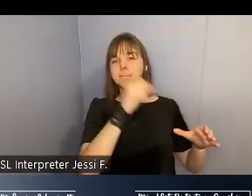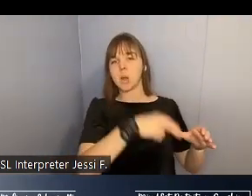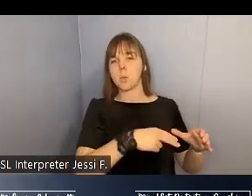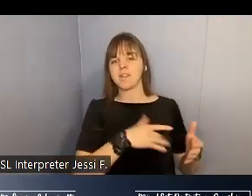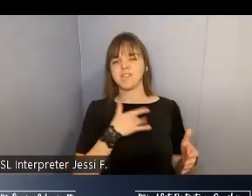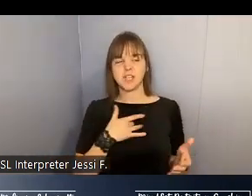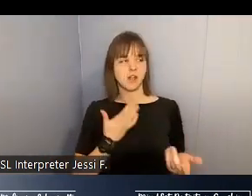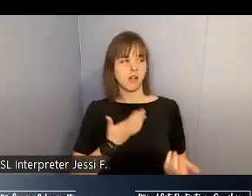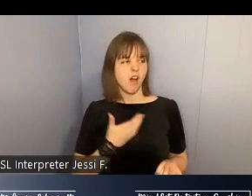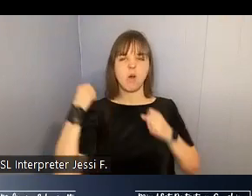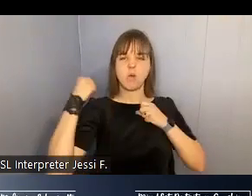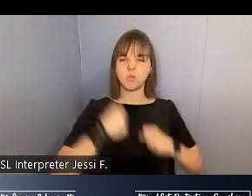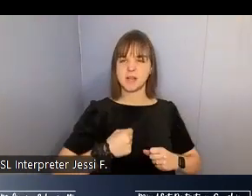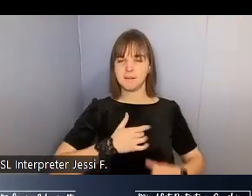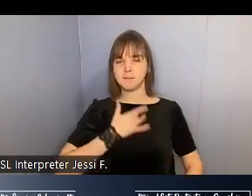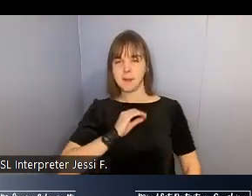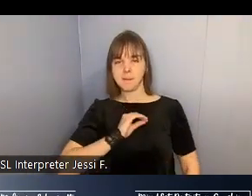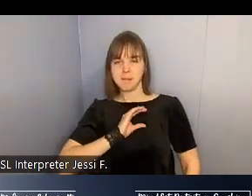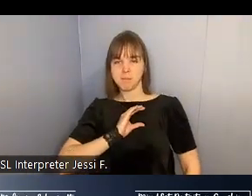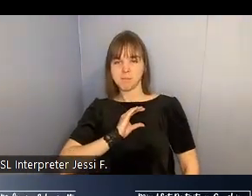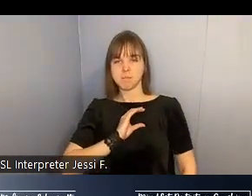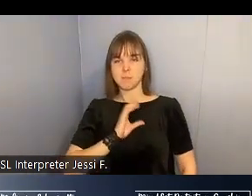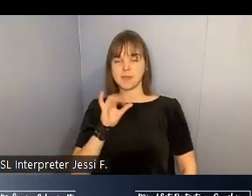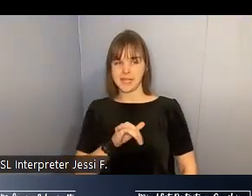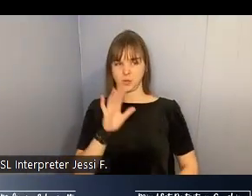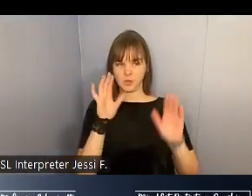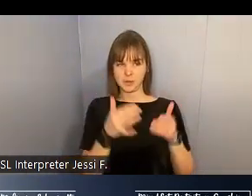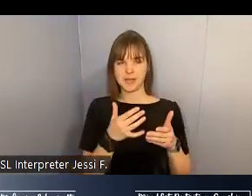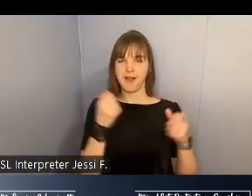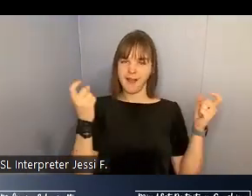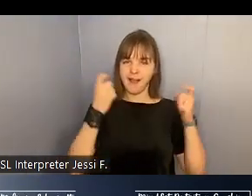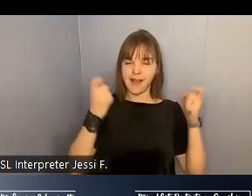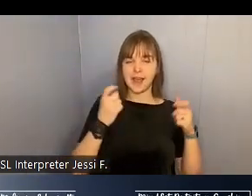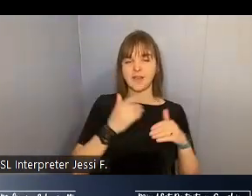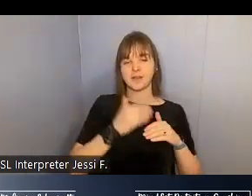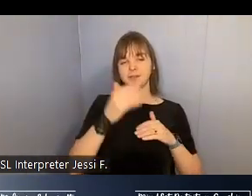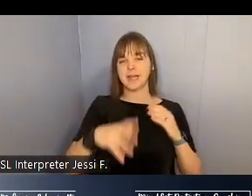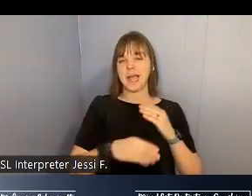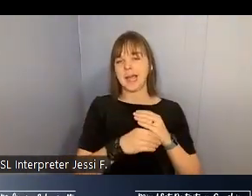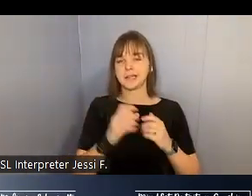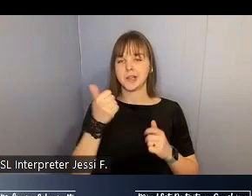and get the biggest return on investment. And that's what you focus on. And then you move on to the next big rock.